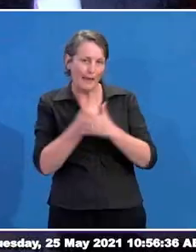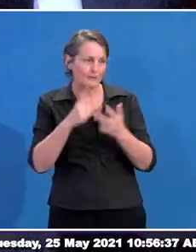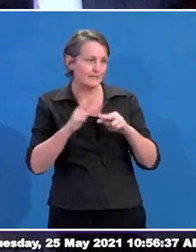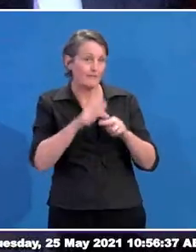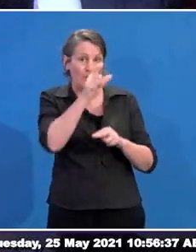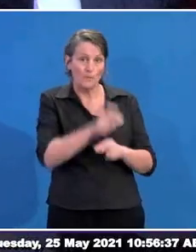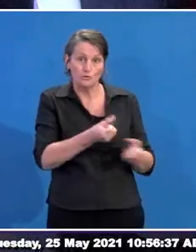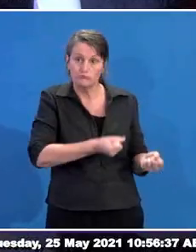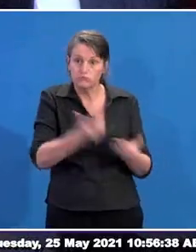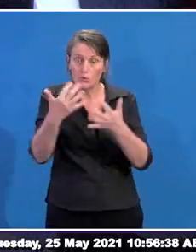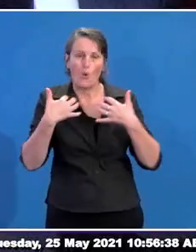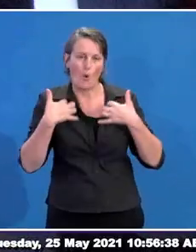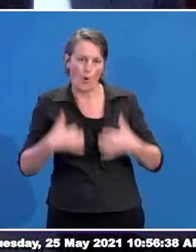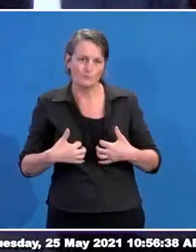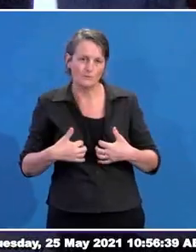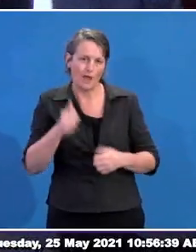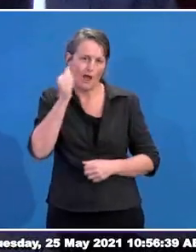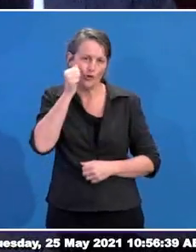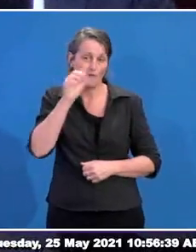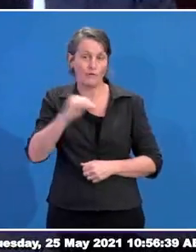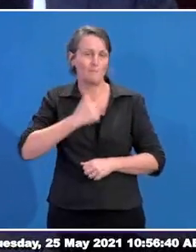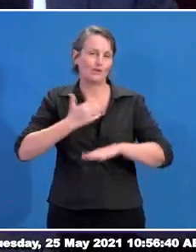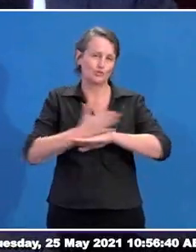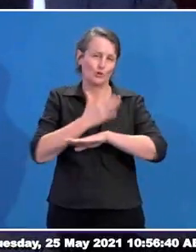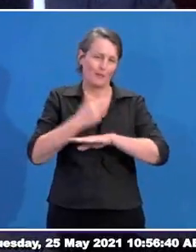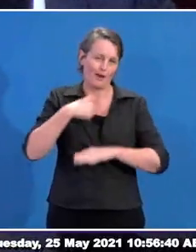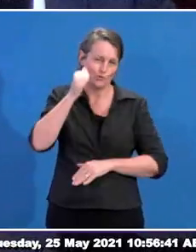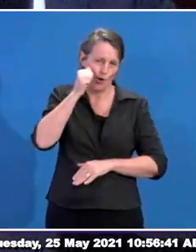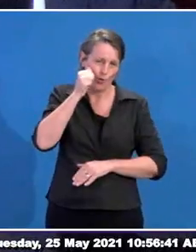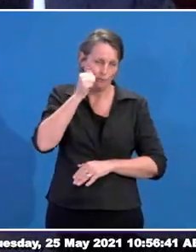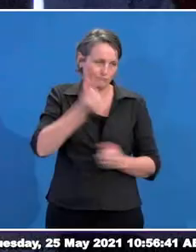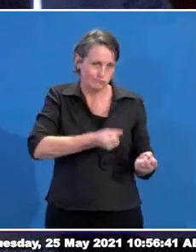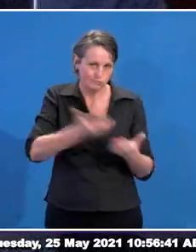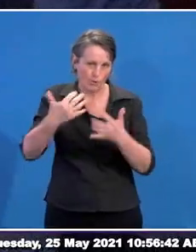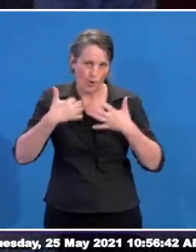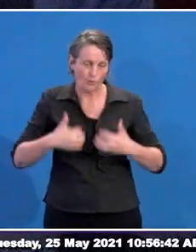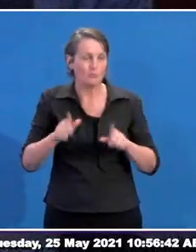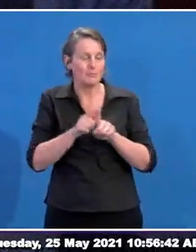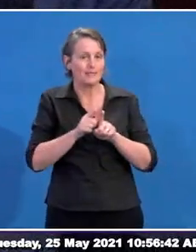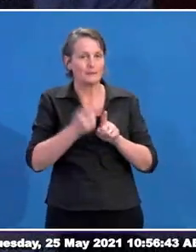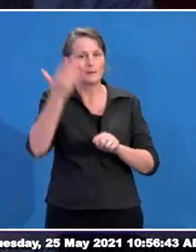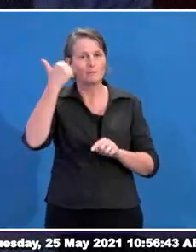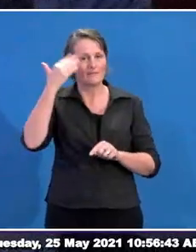And I've also got my personal experience of Melissa's engagement with the health system.